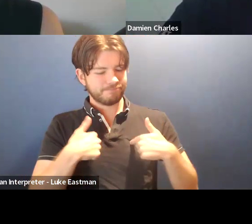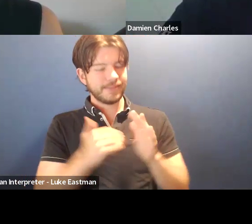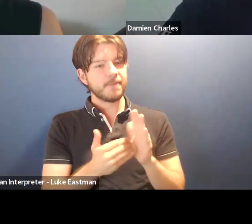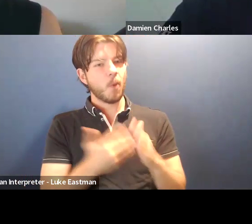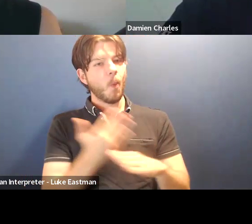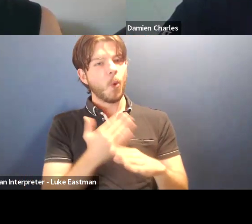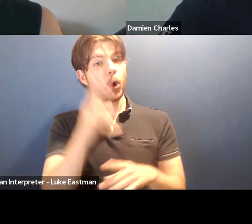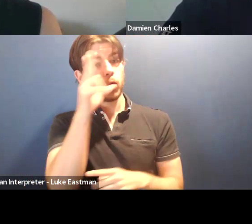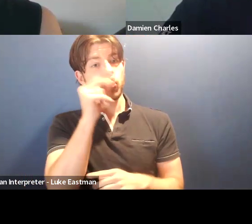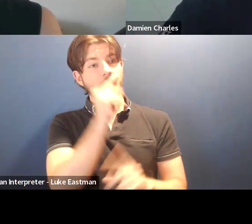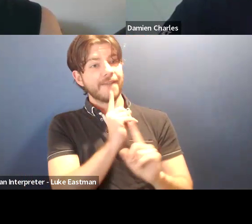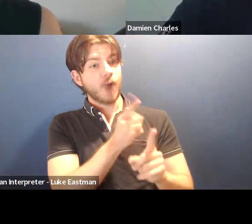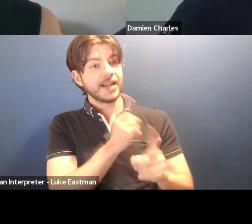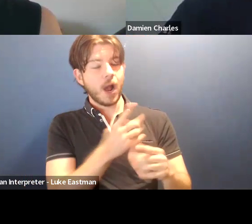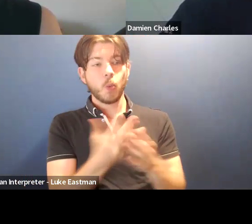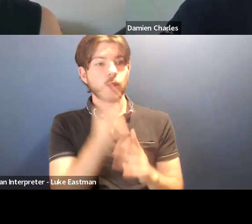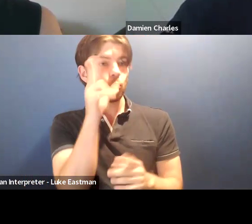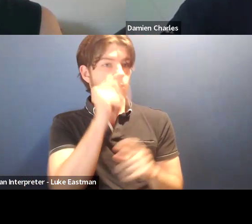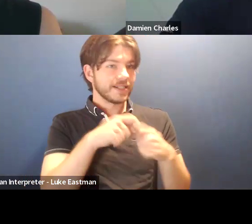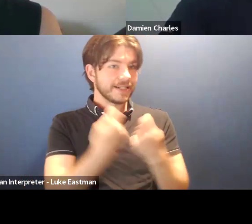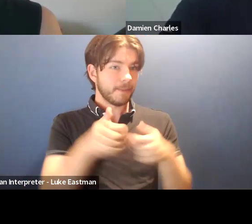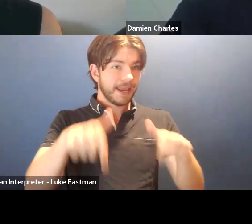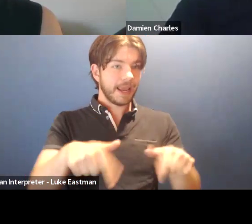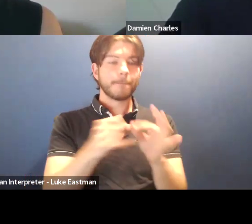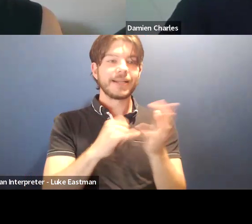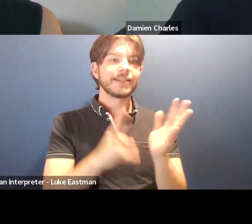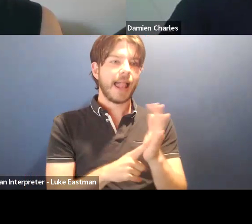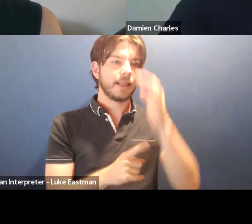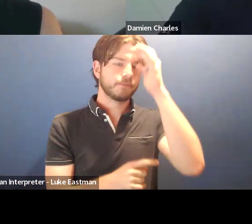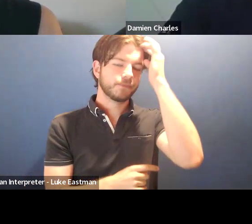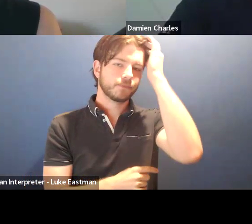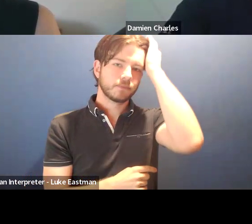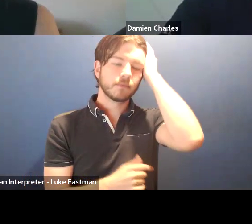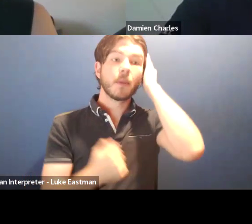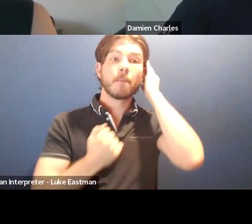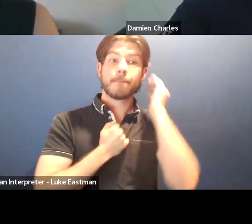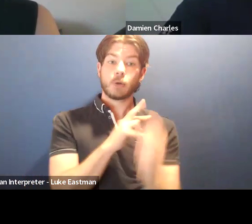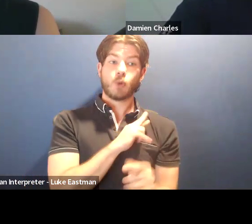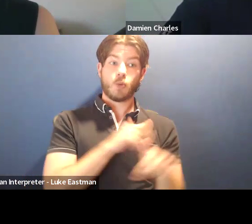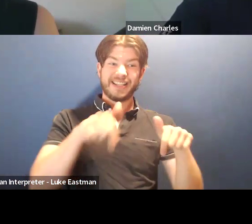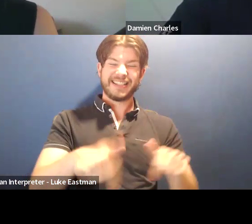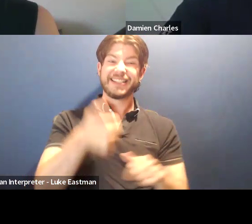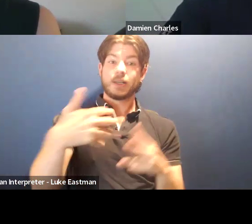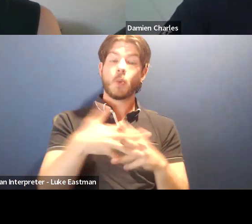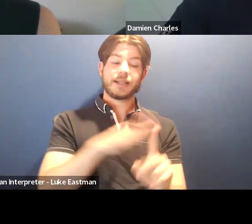the Youth Team at BSL. I've been in the role for about six weeks currently. I'm